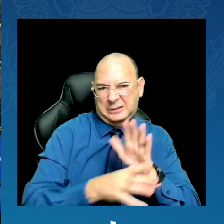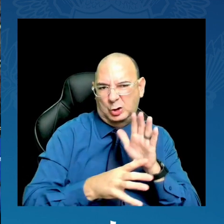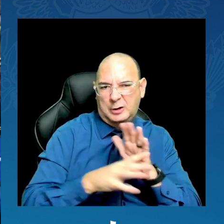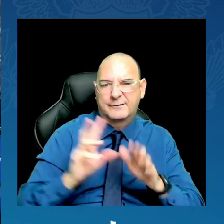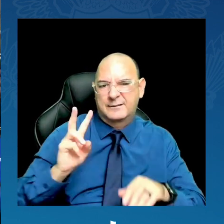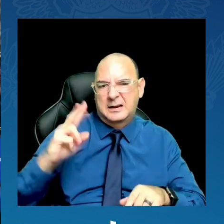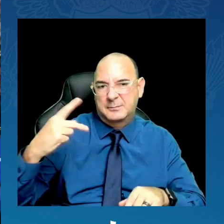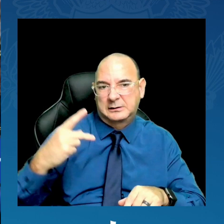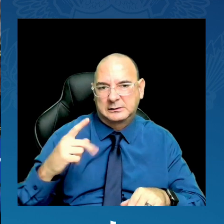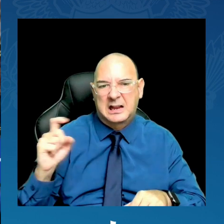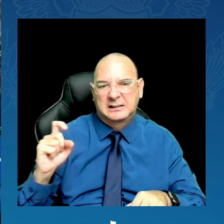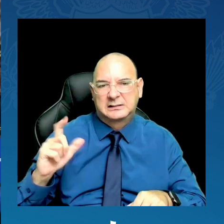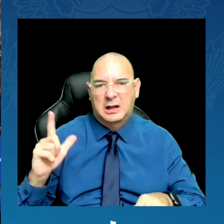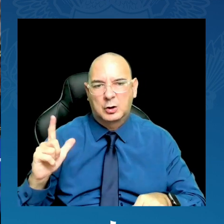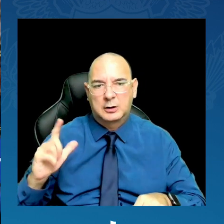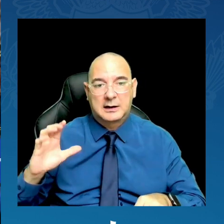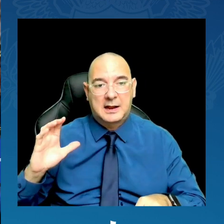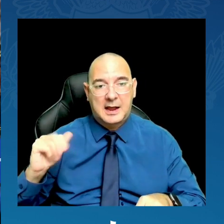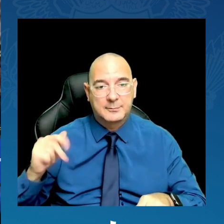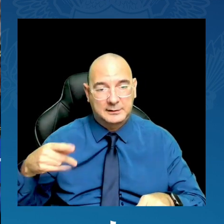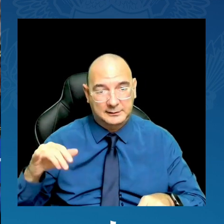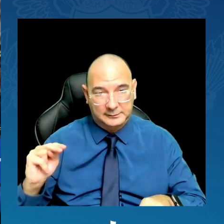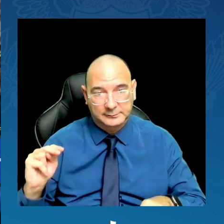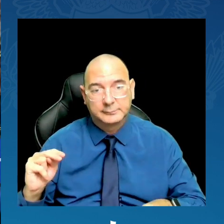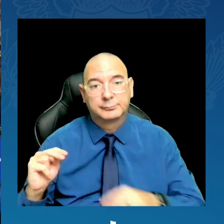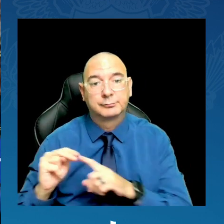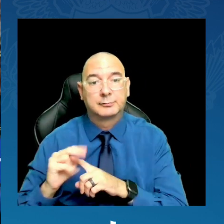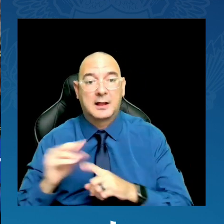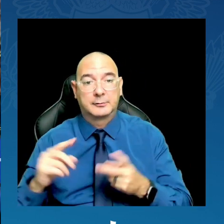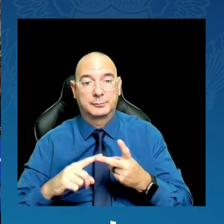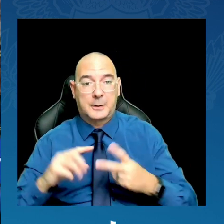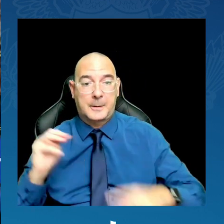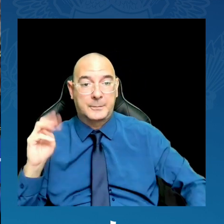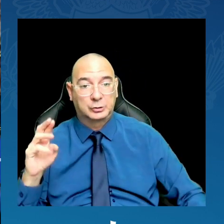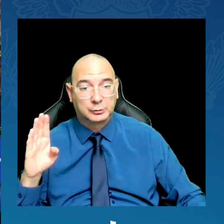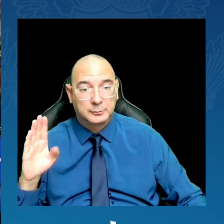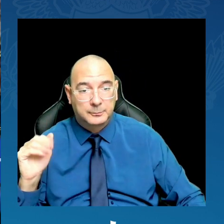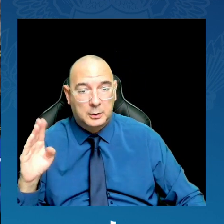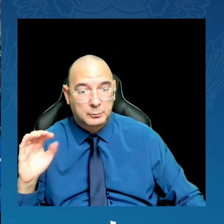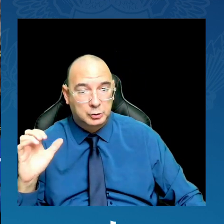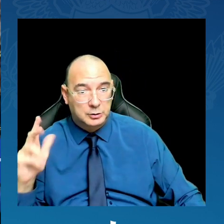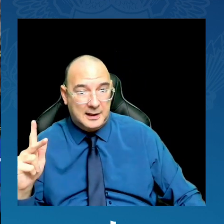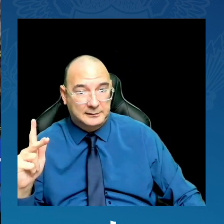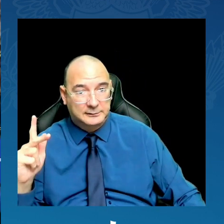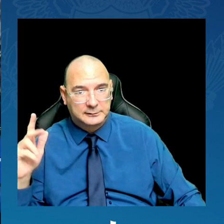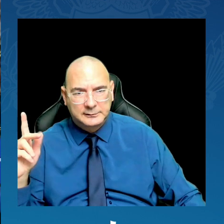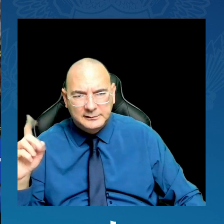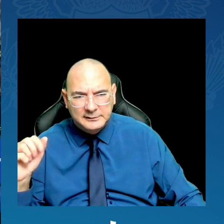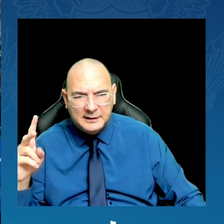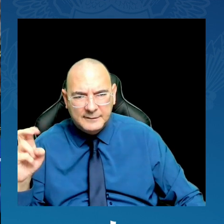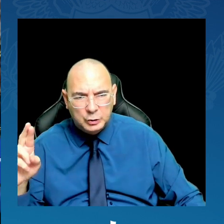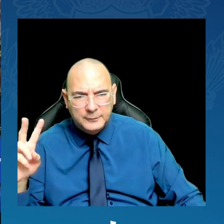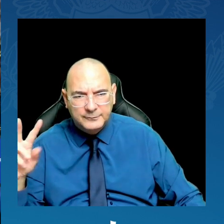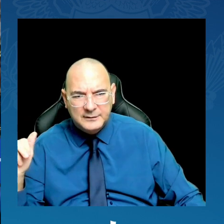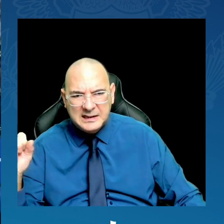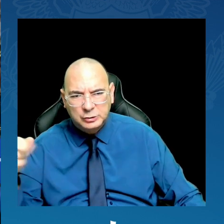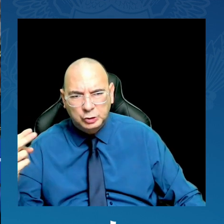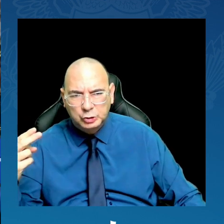And we have Mr. Beck now. Excuse me. Please forgive me. I'm going to I'm going to do that again.